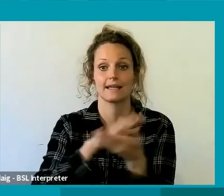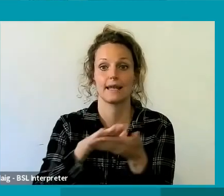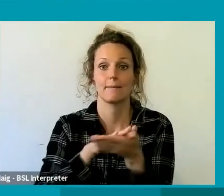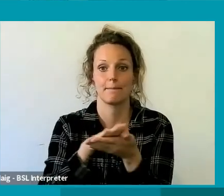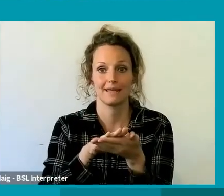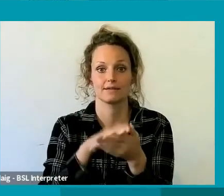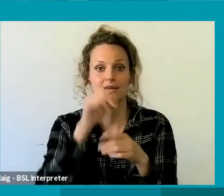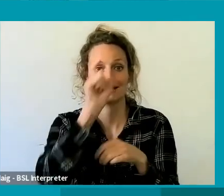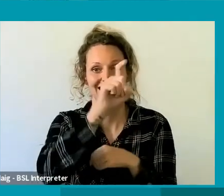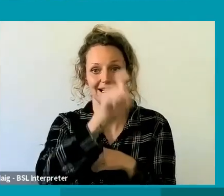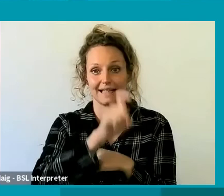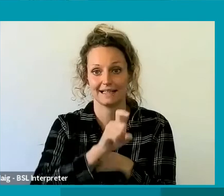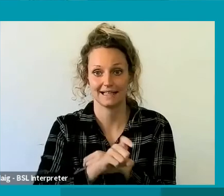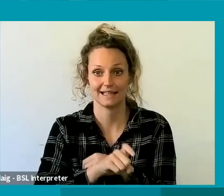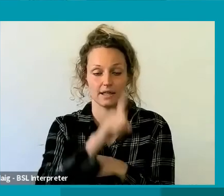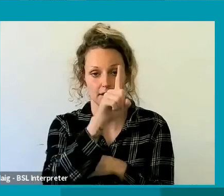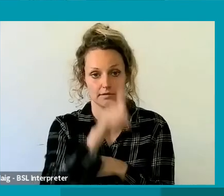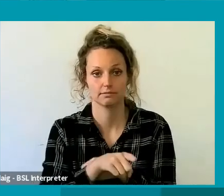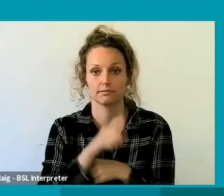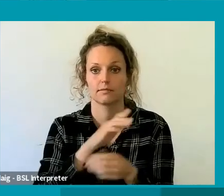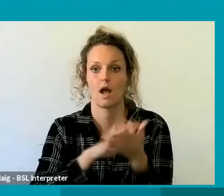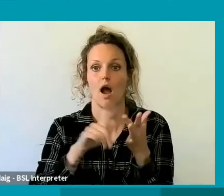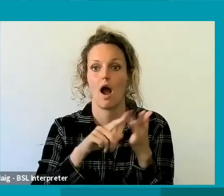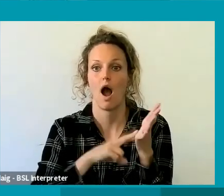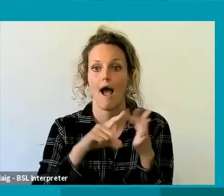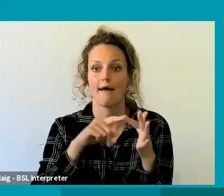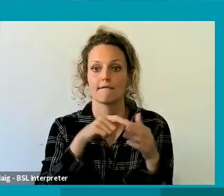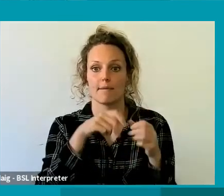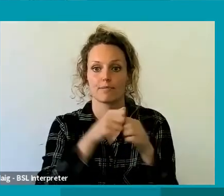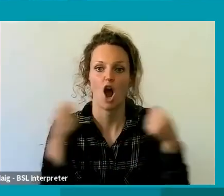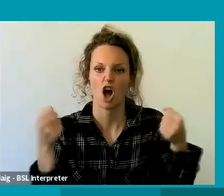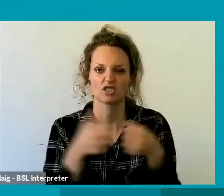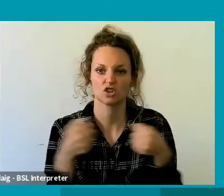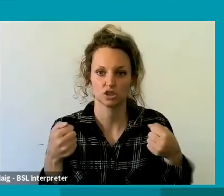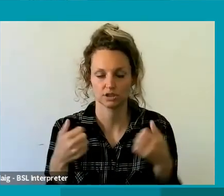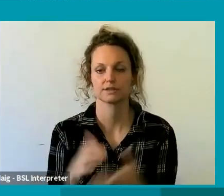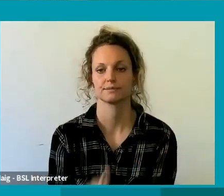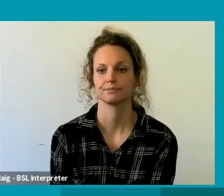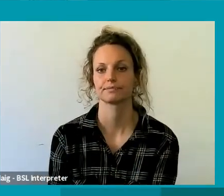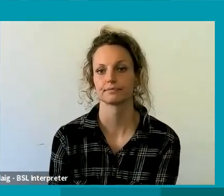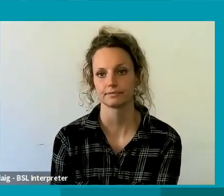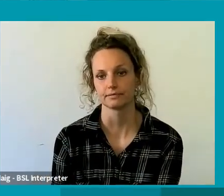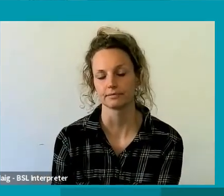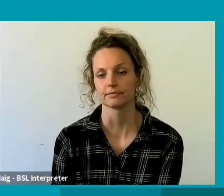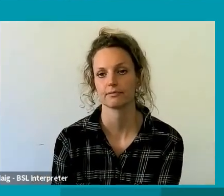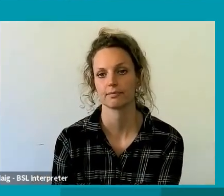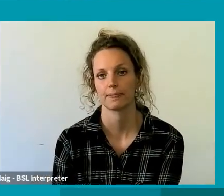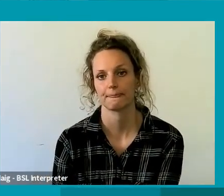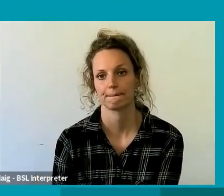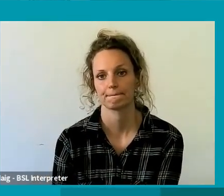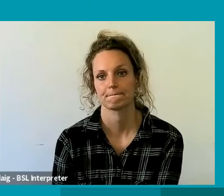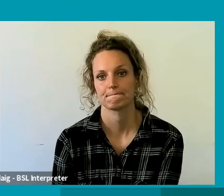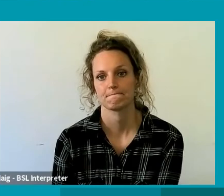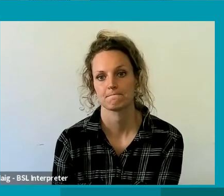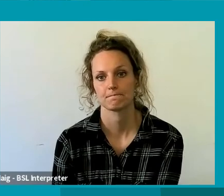articles that are already on the hive. It's really a condensed version of this. Or you can watch this over and another